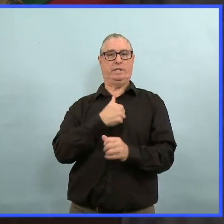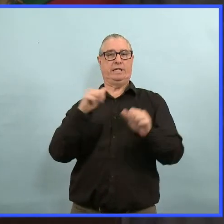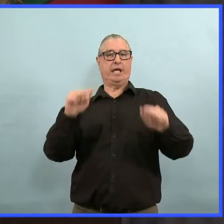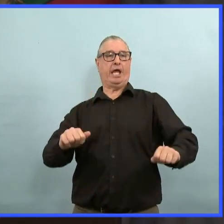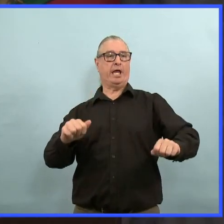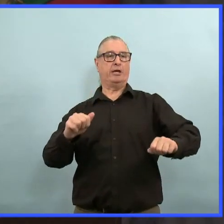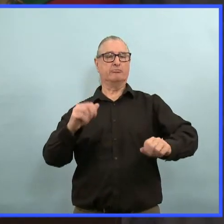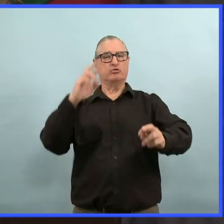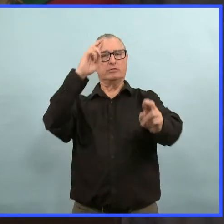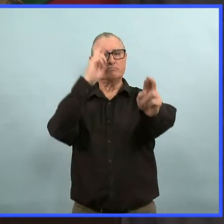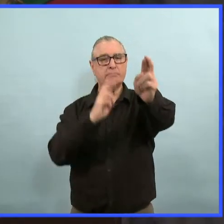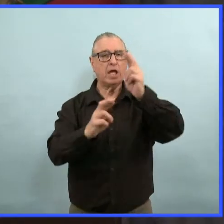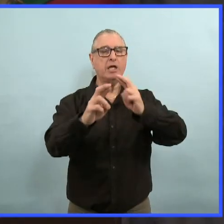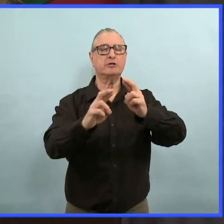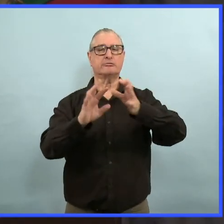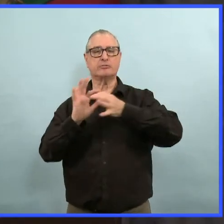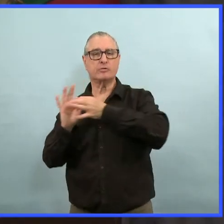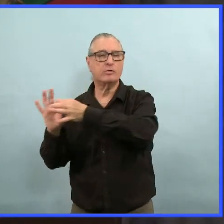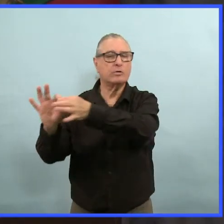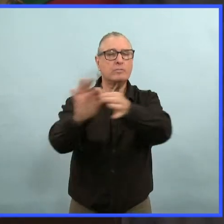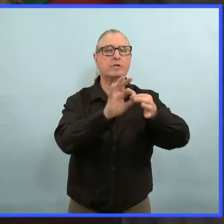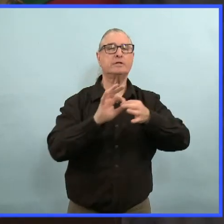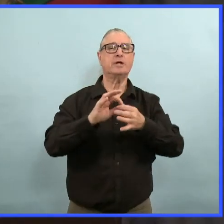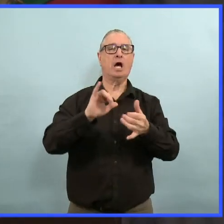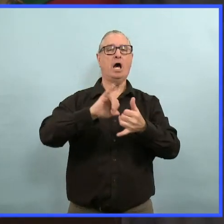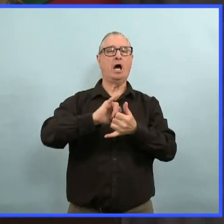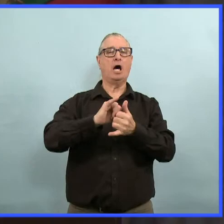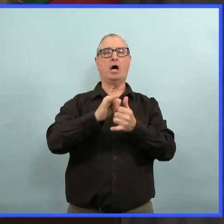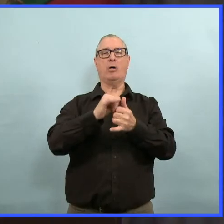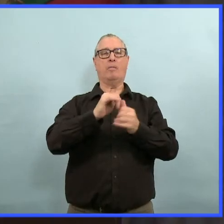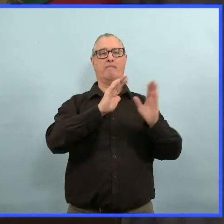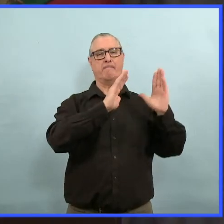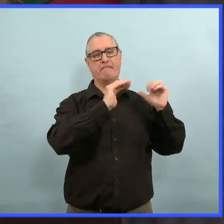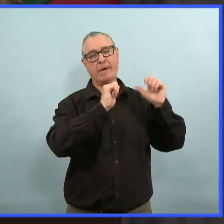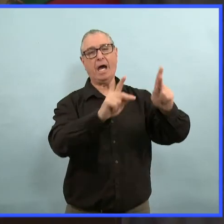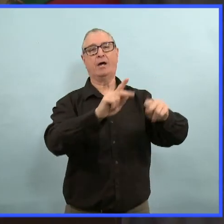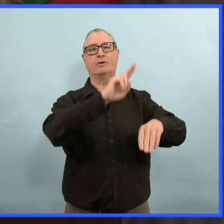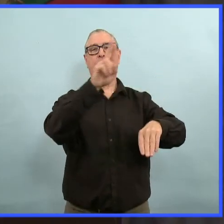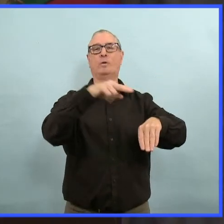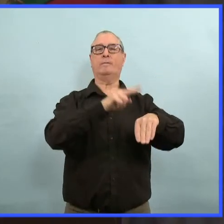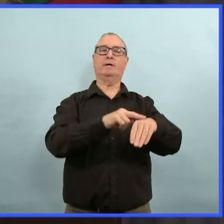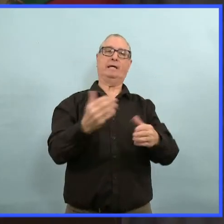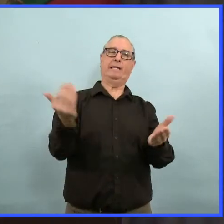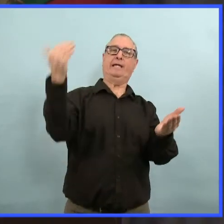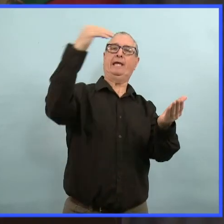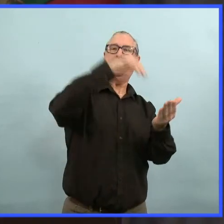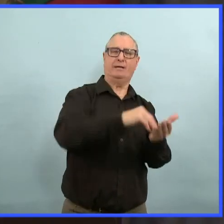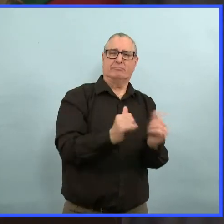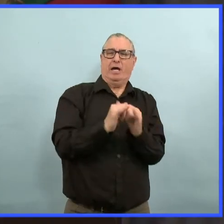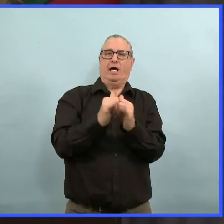returning to a state of normalcy where we can continue to return to normal operations